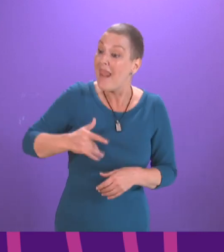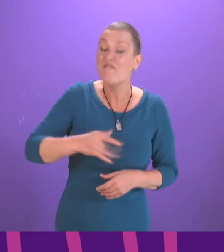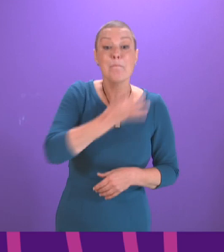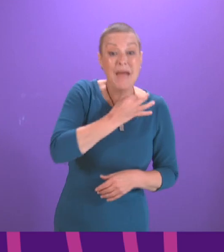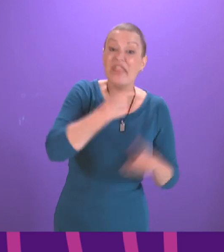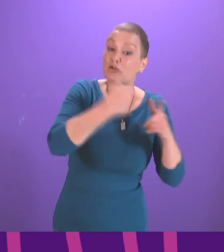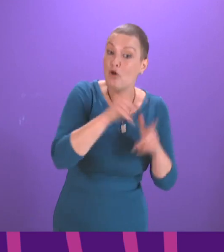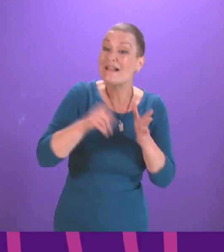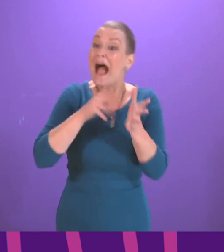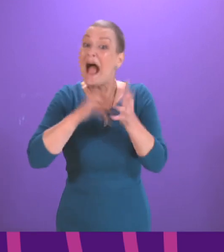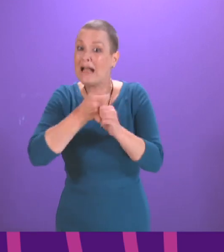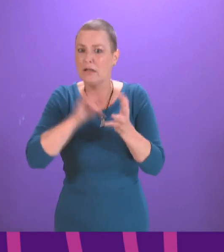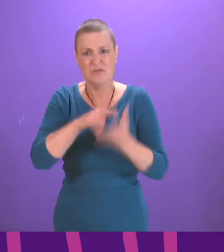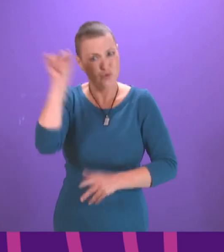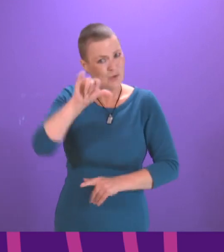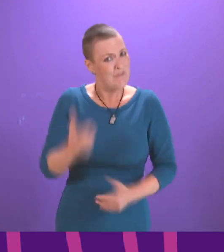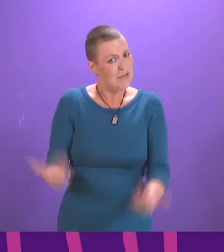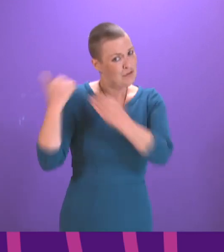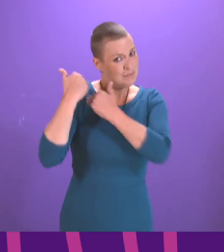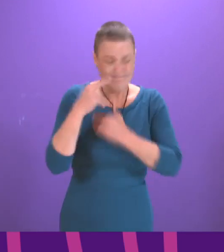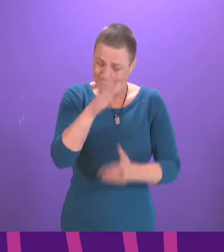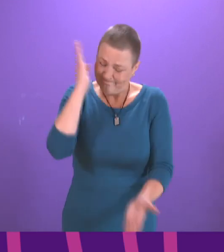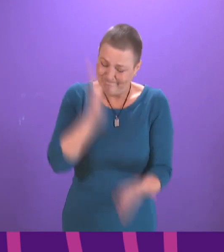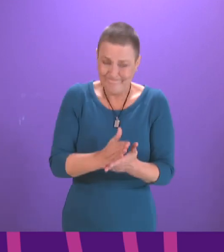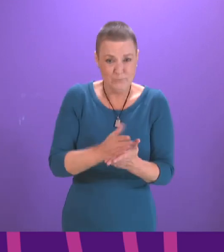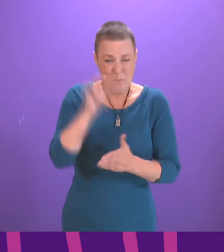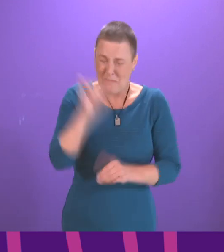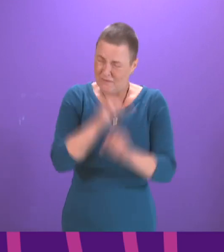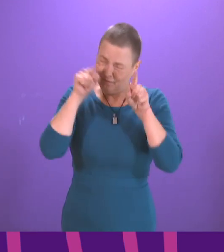and Kinross have a big part to play. It will be essential for them to adhere strictly to